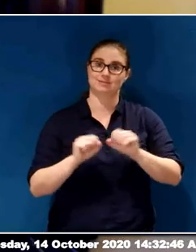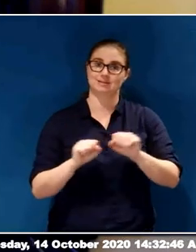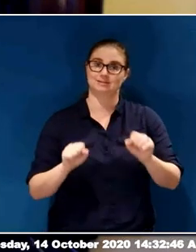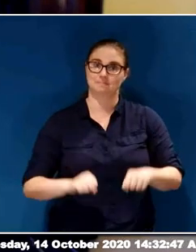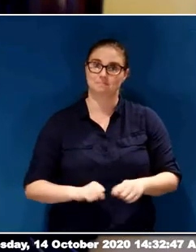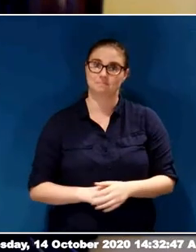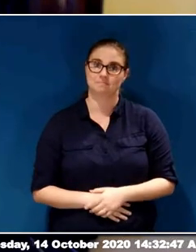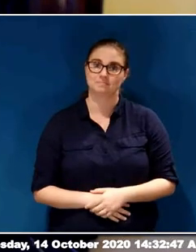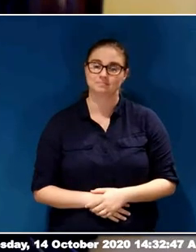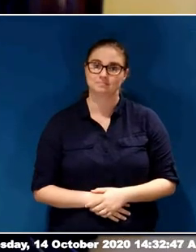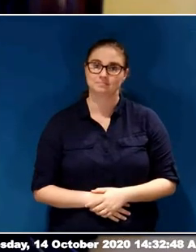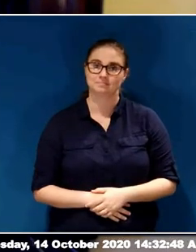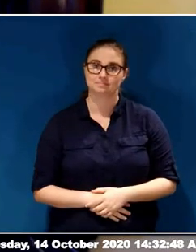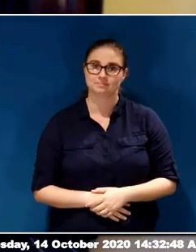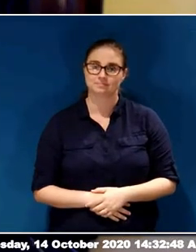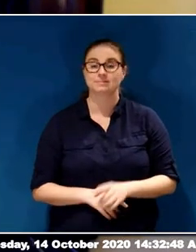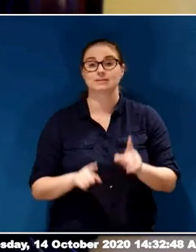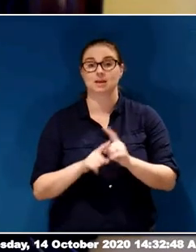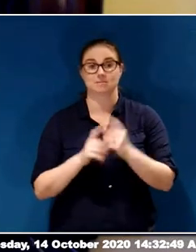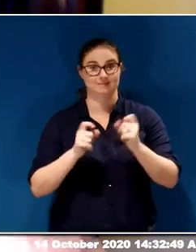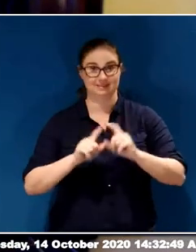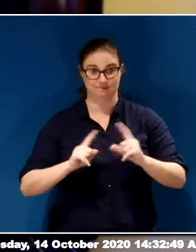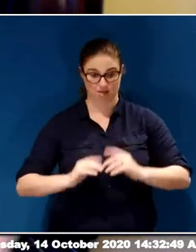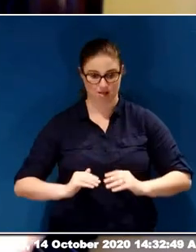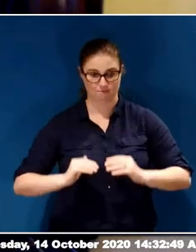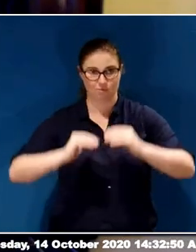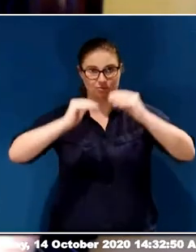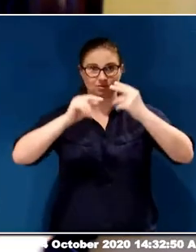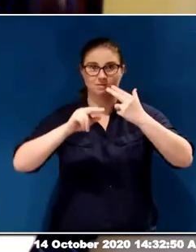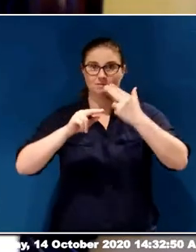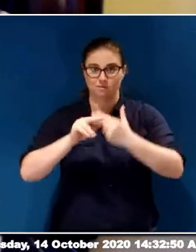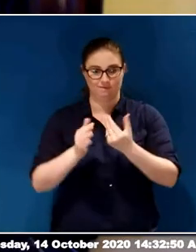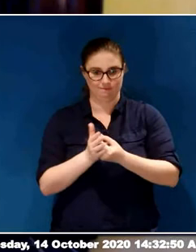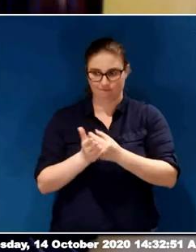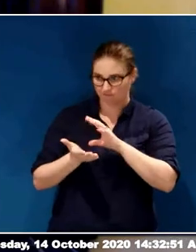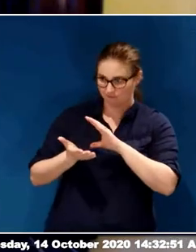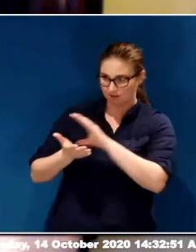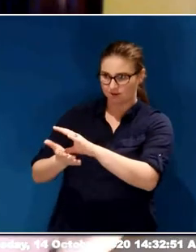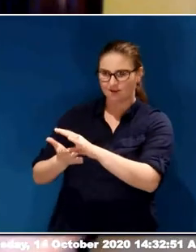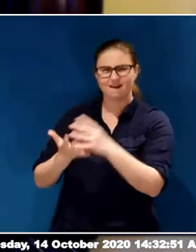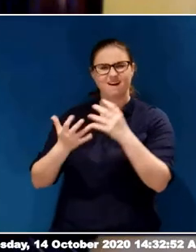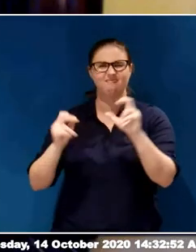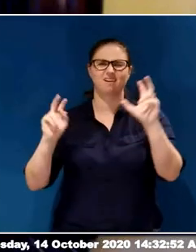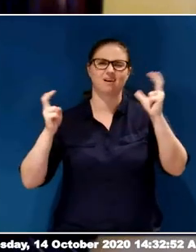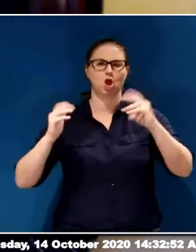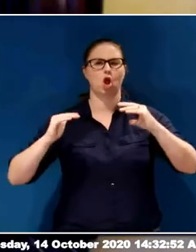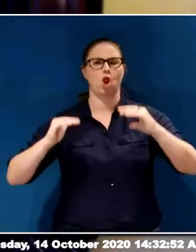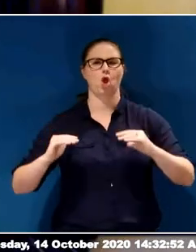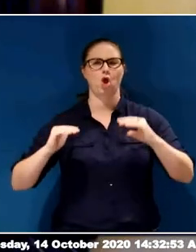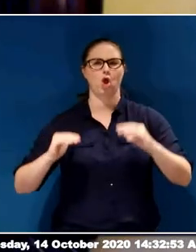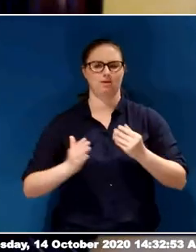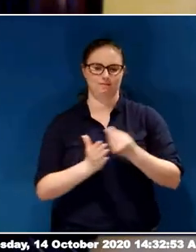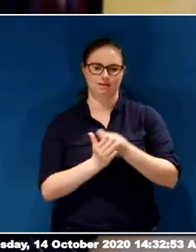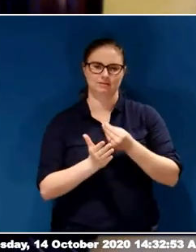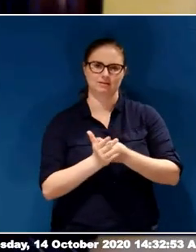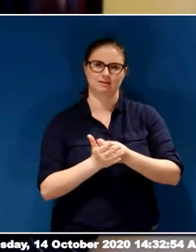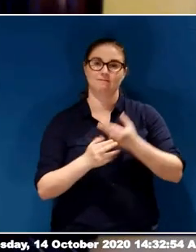disabilities, including a kind of low-level funding provided as a block to schools, as well as targeted funding.